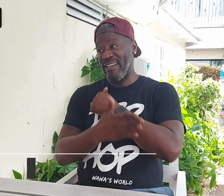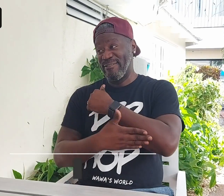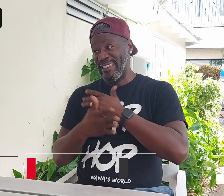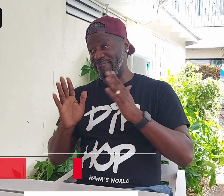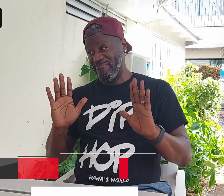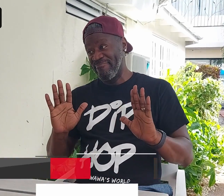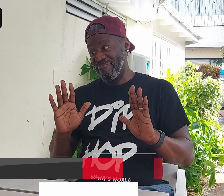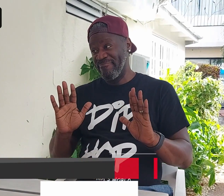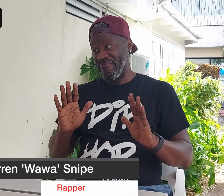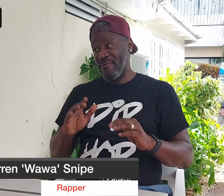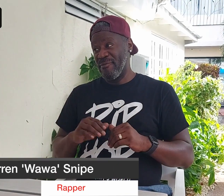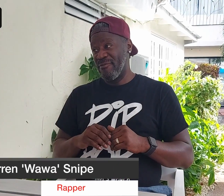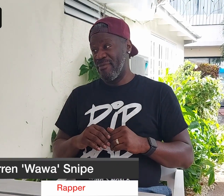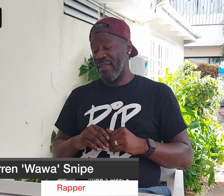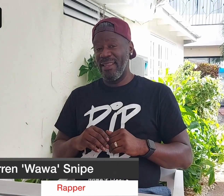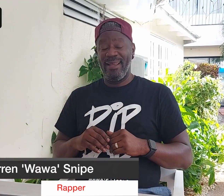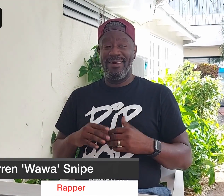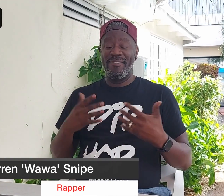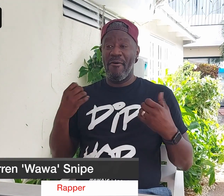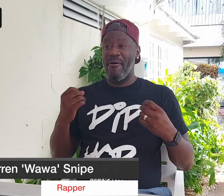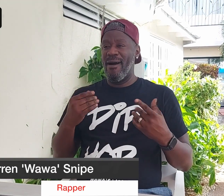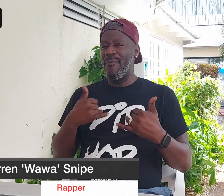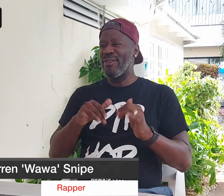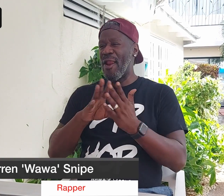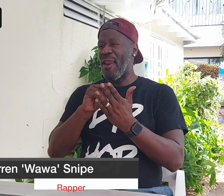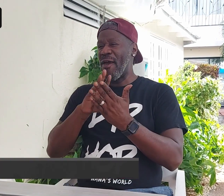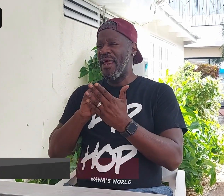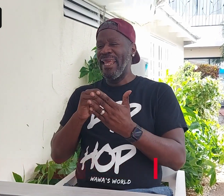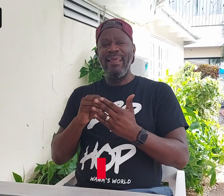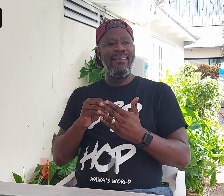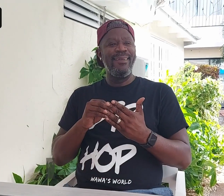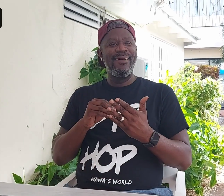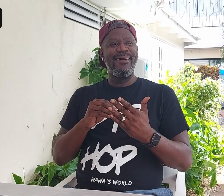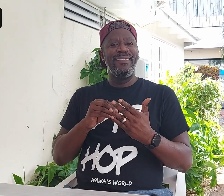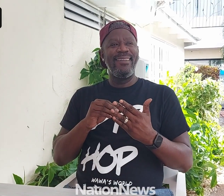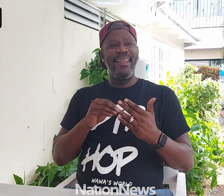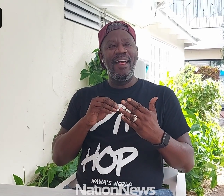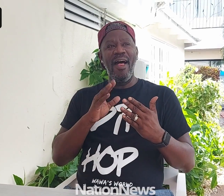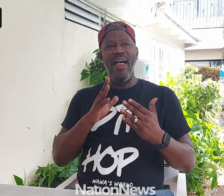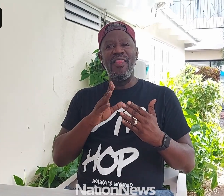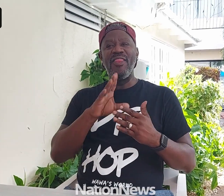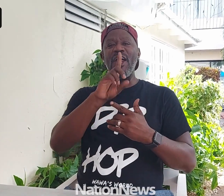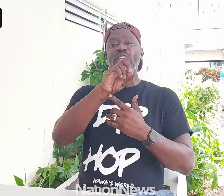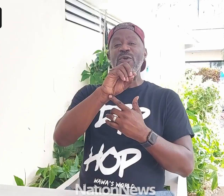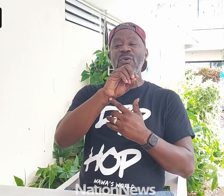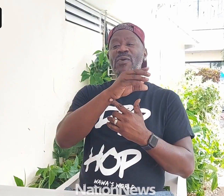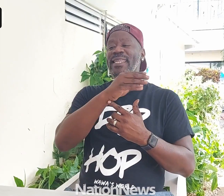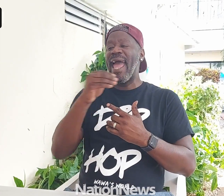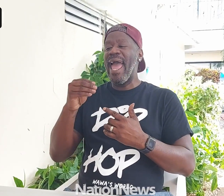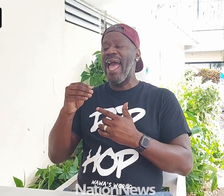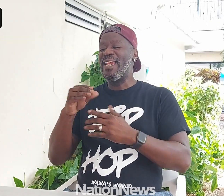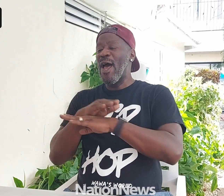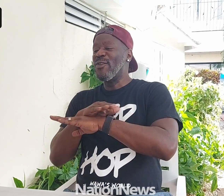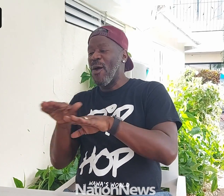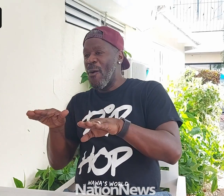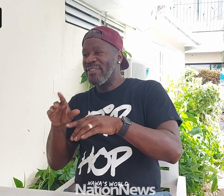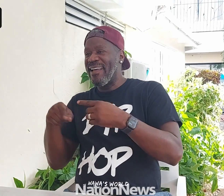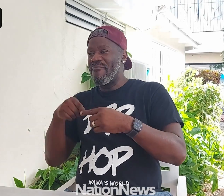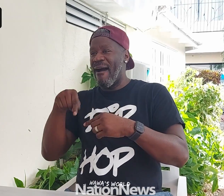okay this place is a really beautiful country I'm learning so much I'm learning